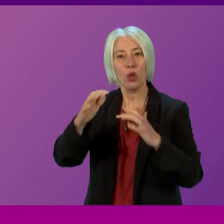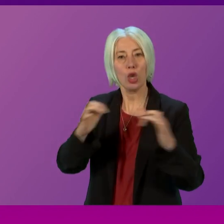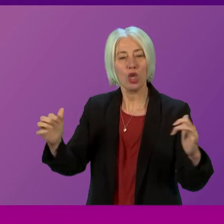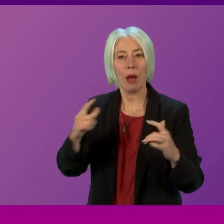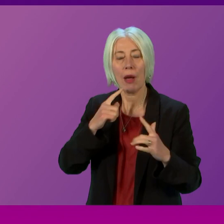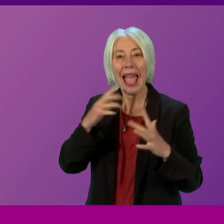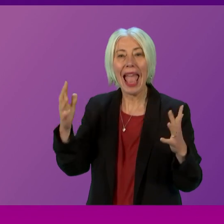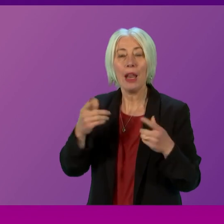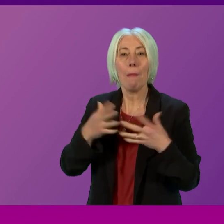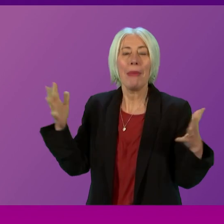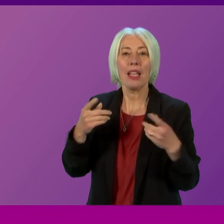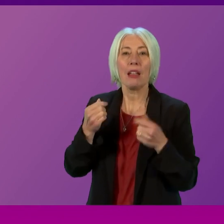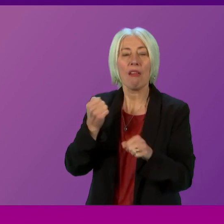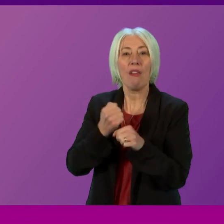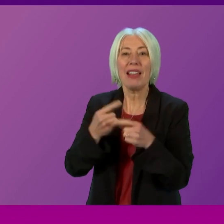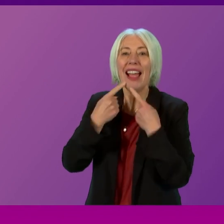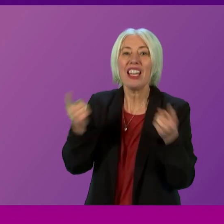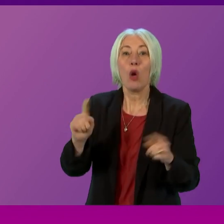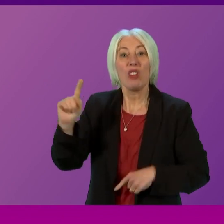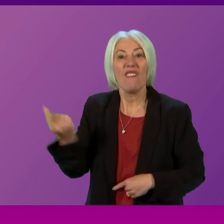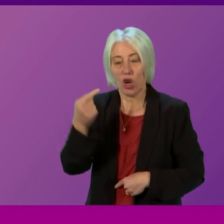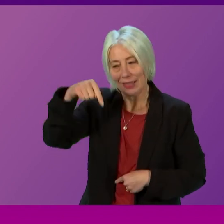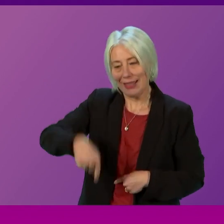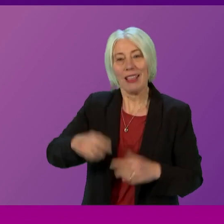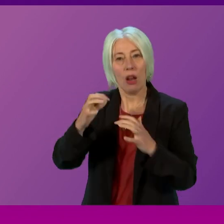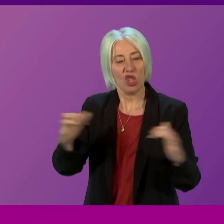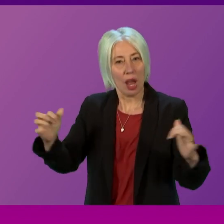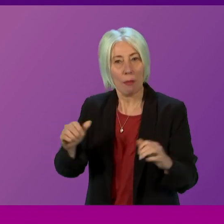Government announcements are made first to this chamber and not to the media.